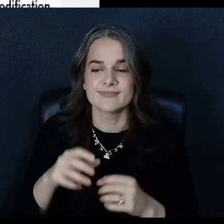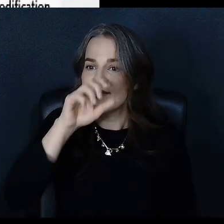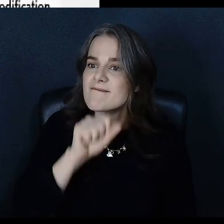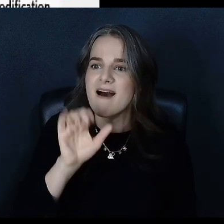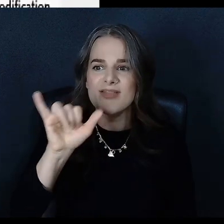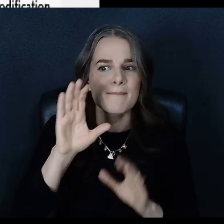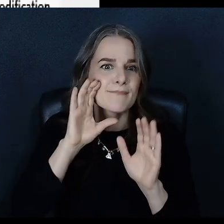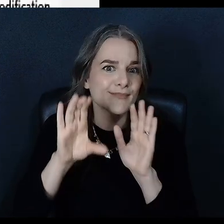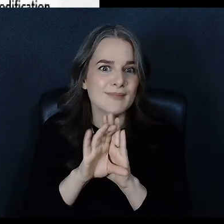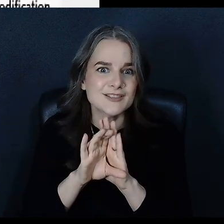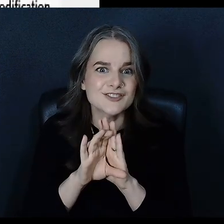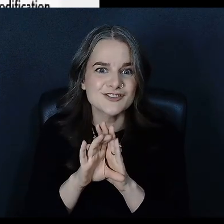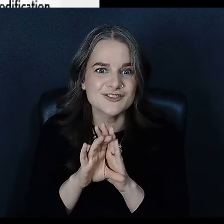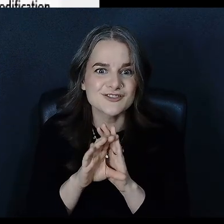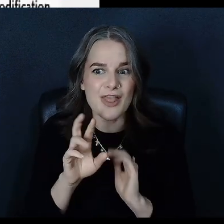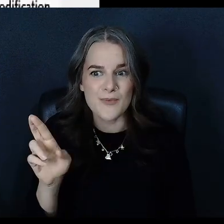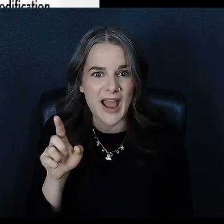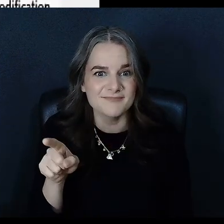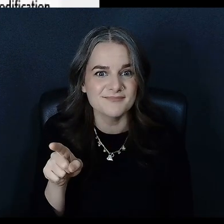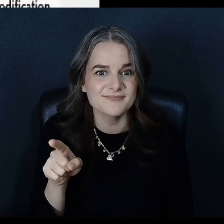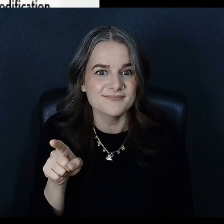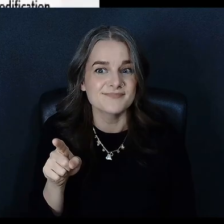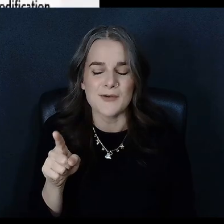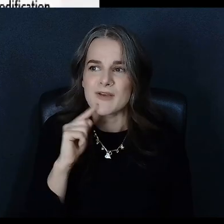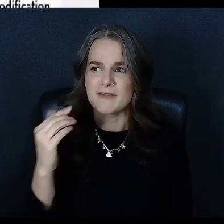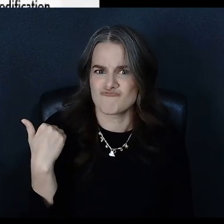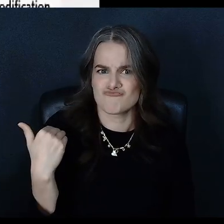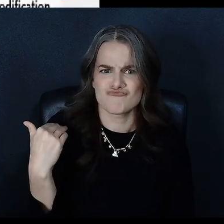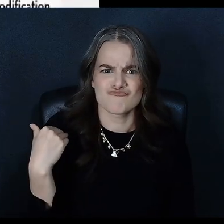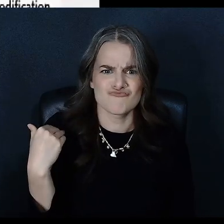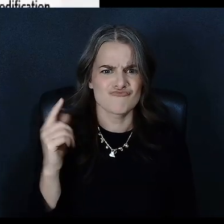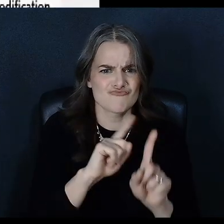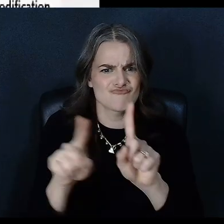of all the places we could potentially put a switch.